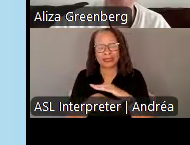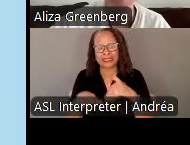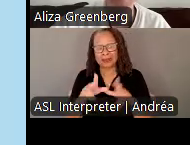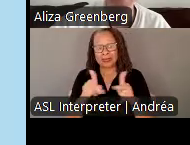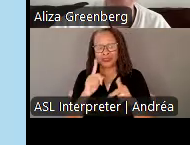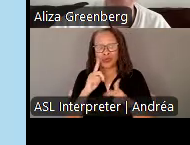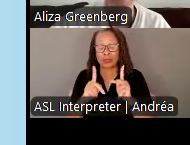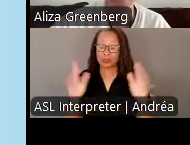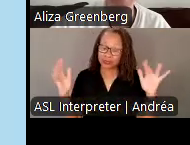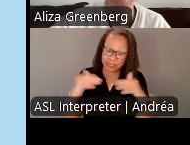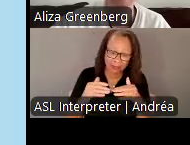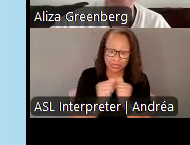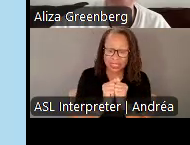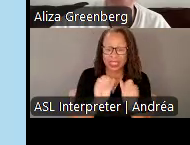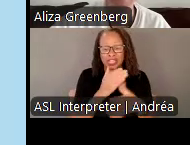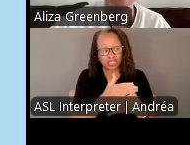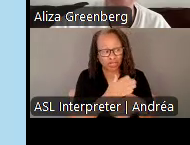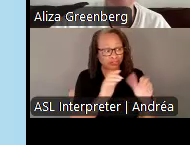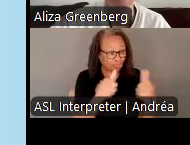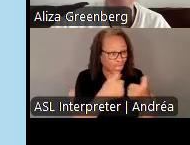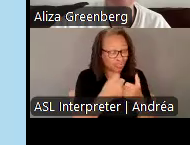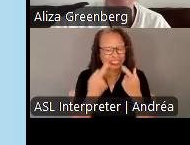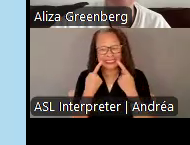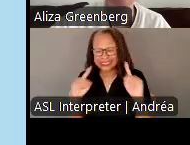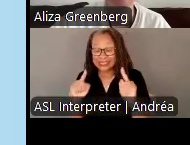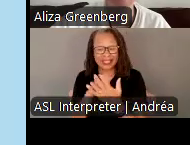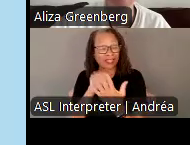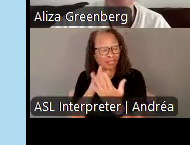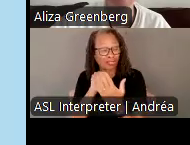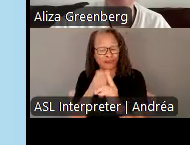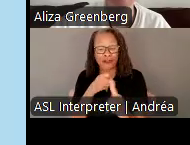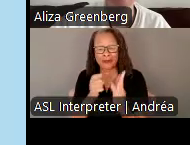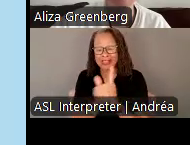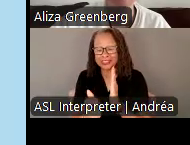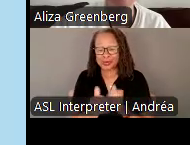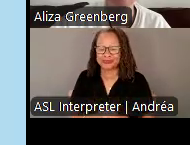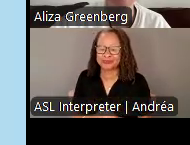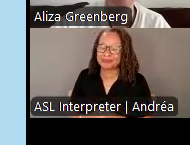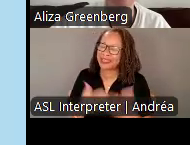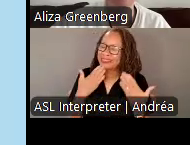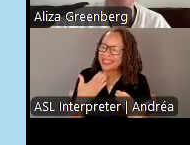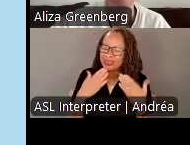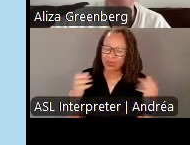share their challenges and their successes and learn a little bit from an expert. So thank you, thank you all for coming.